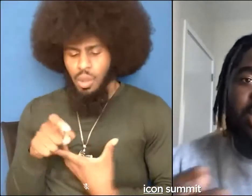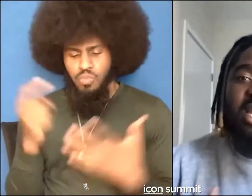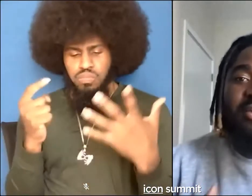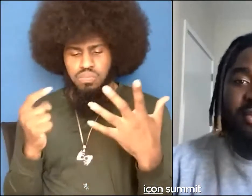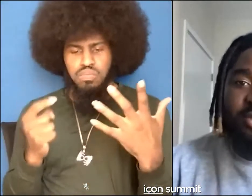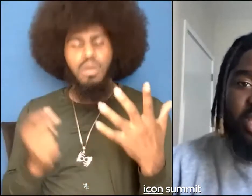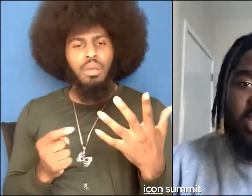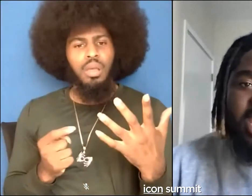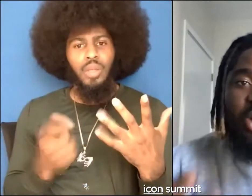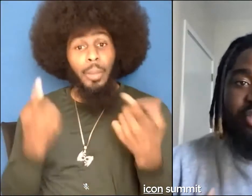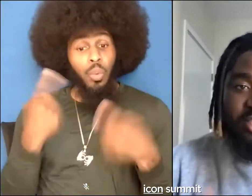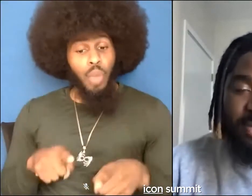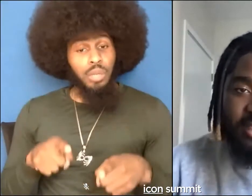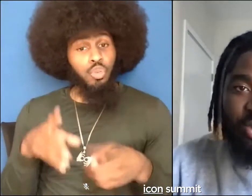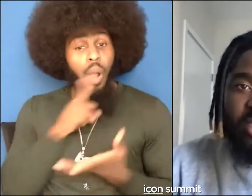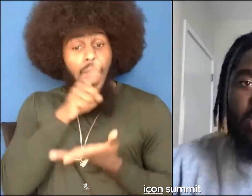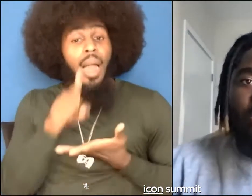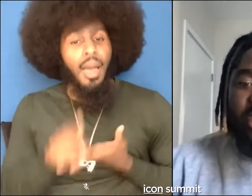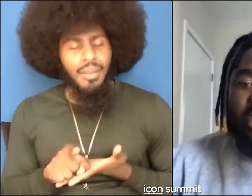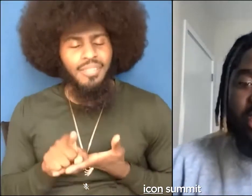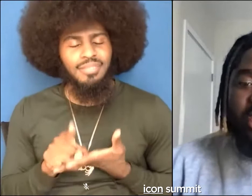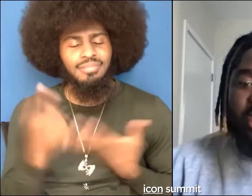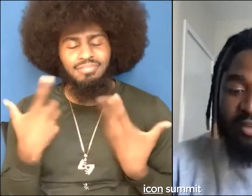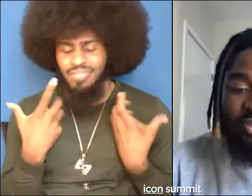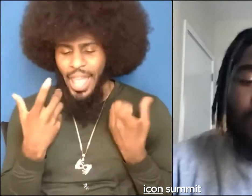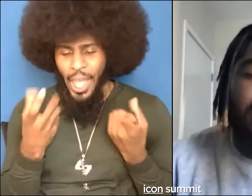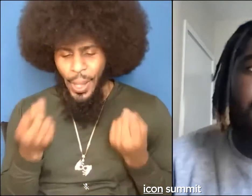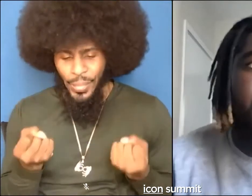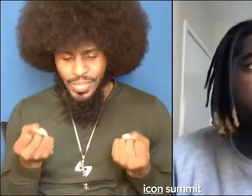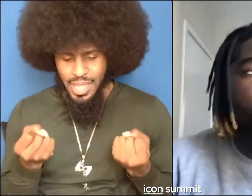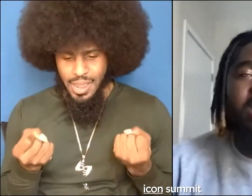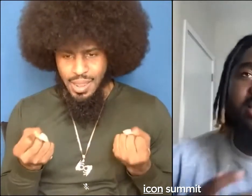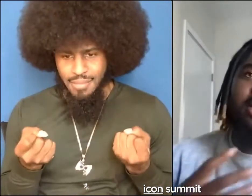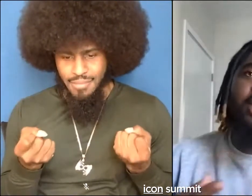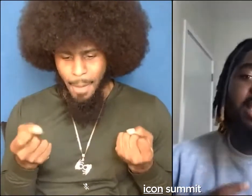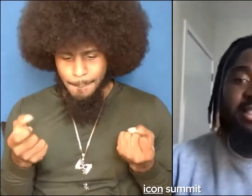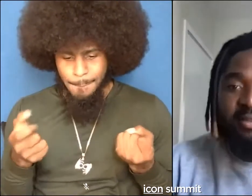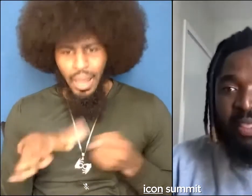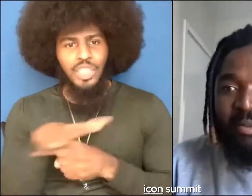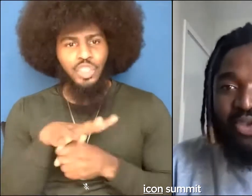When we're in love, we are in a healthy space where we can express ourselves openly about what it is that we need.